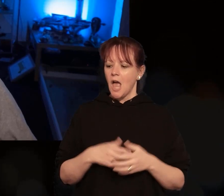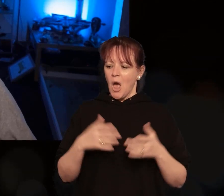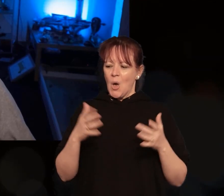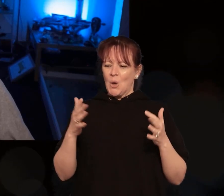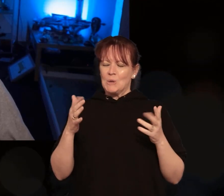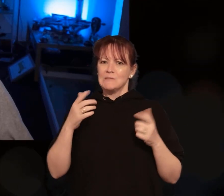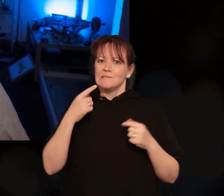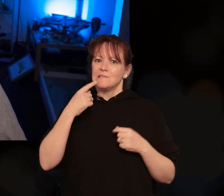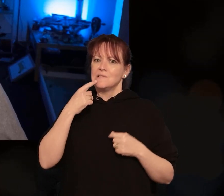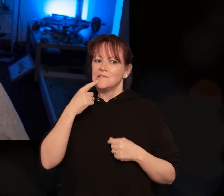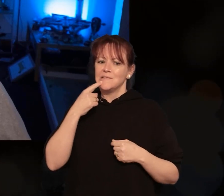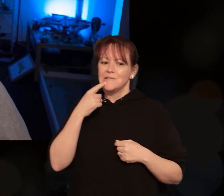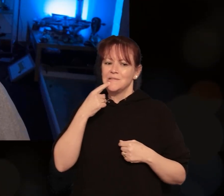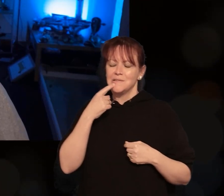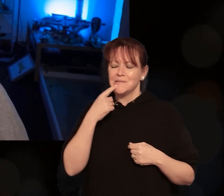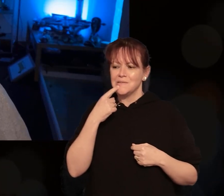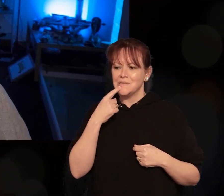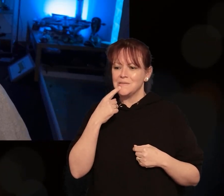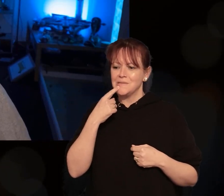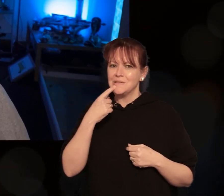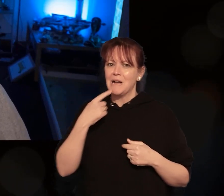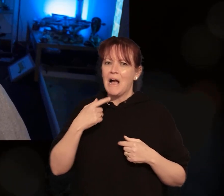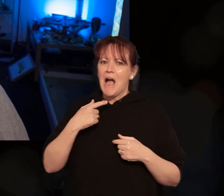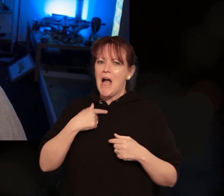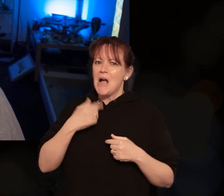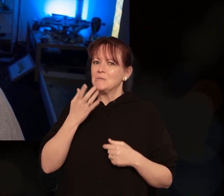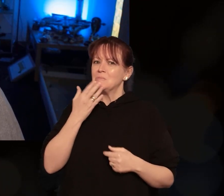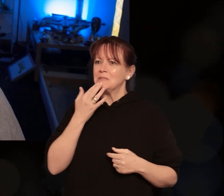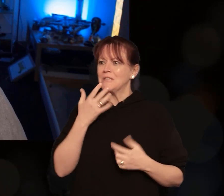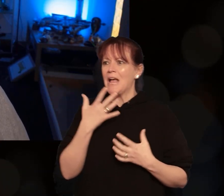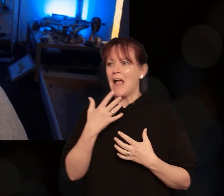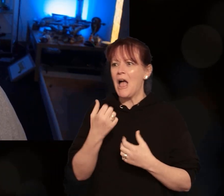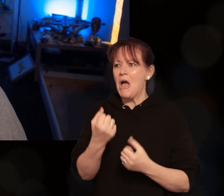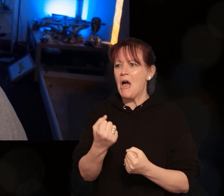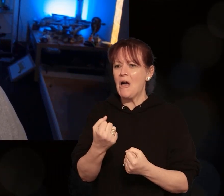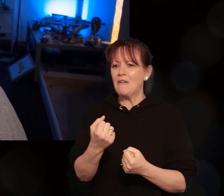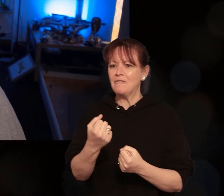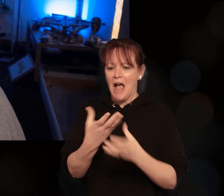SINGING Oh, my days. I've made a mistake,